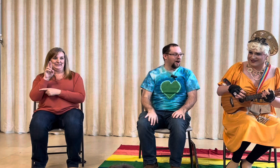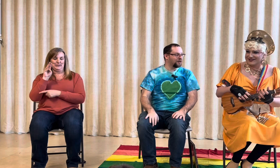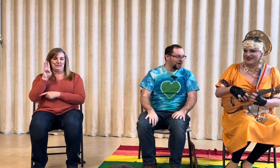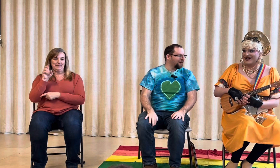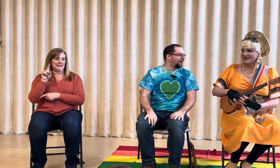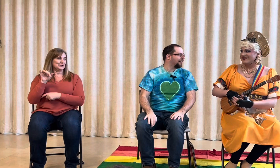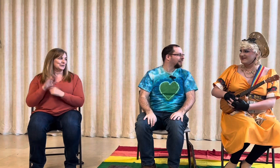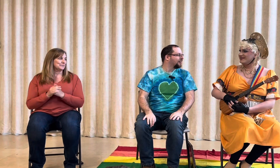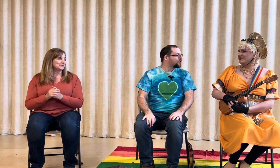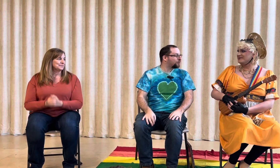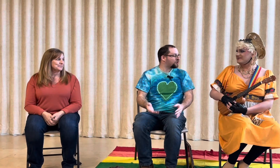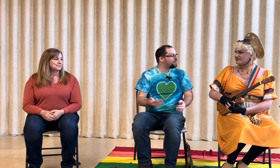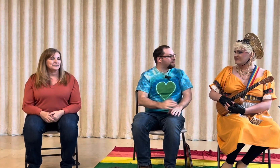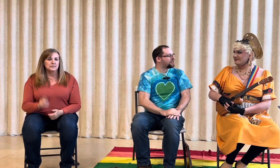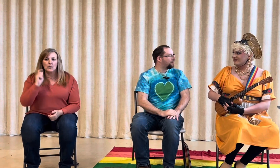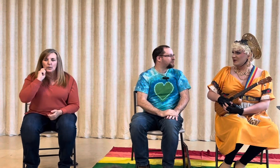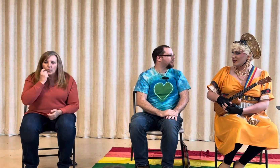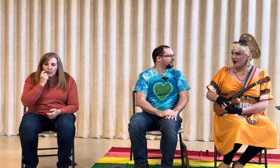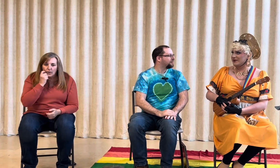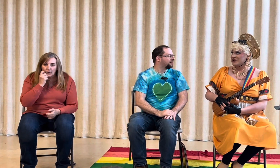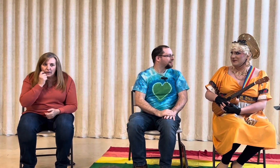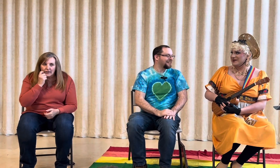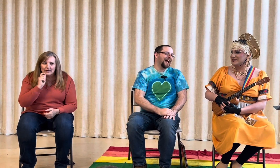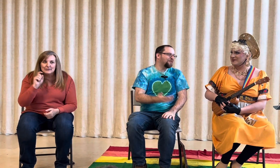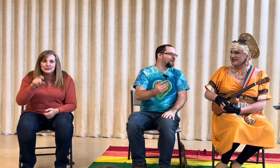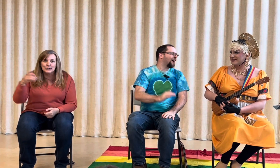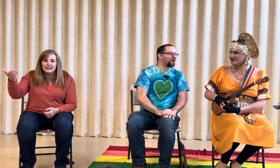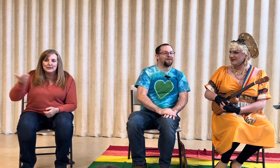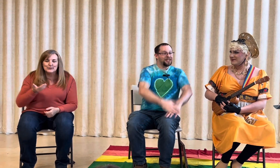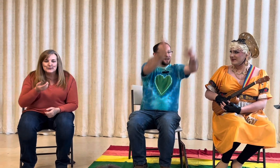go! Cool! So we should meet Mr. Buster. CALI: We probably should meet Mr Buster. AARON: Okay. Mr.